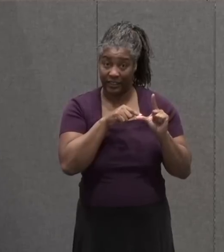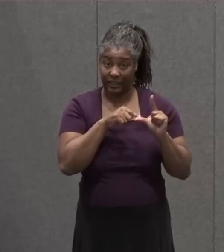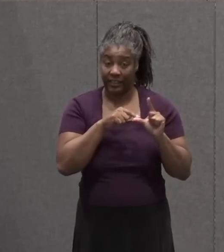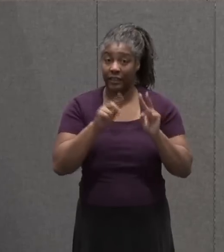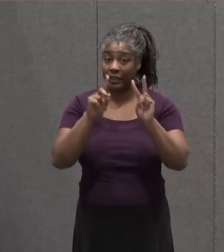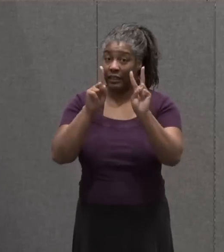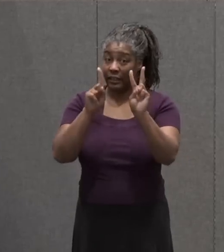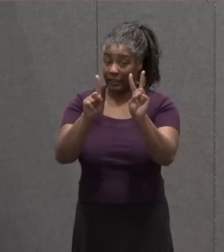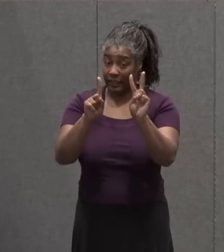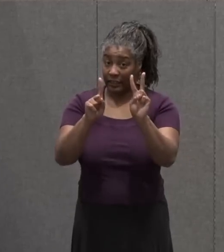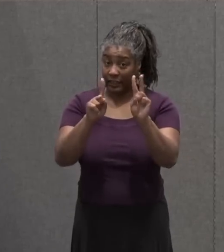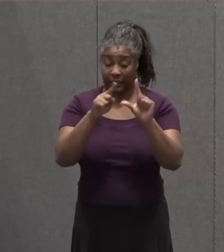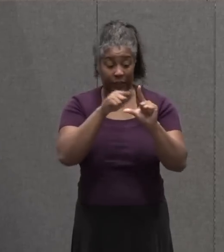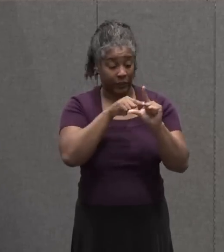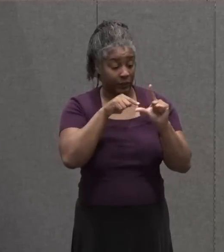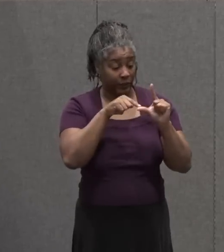corners has my